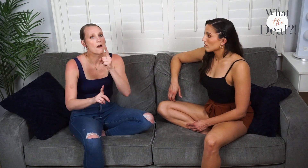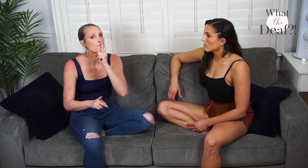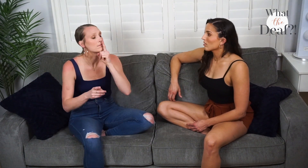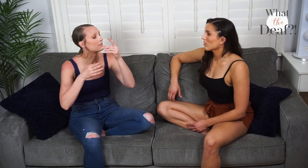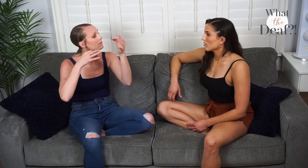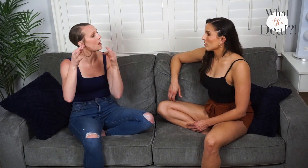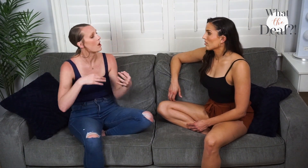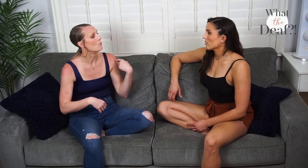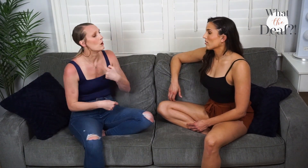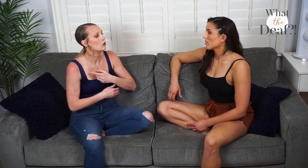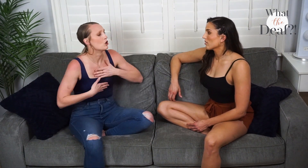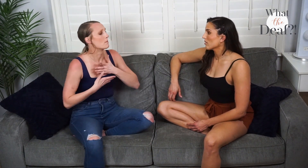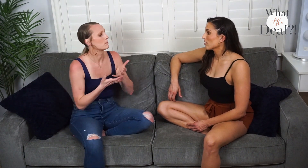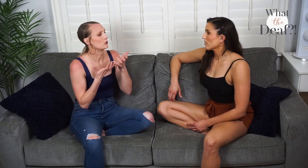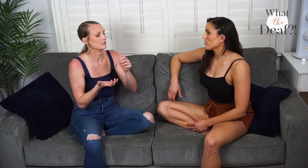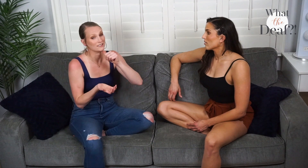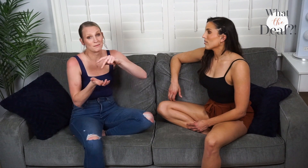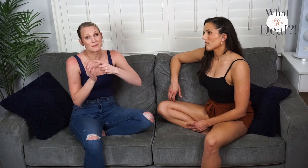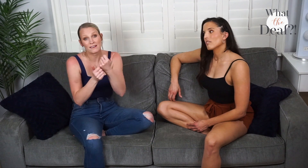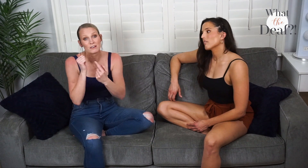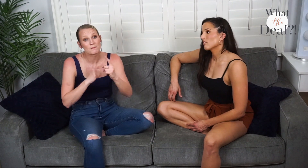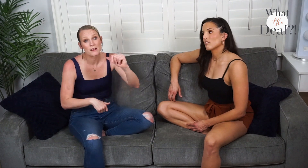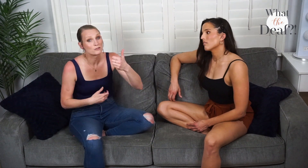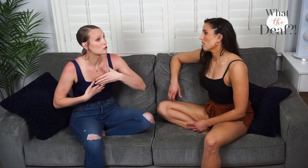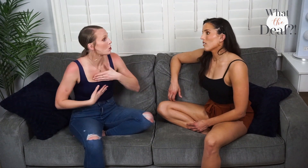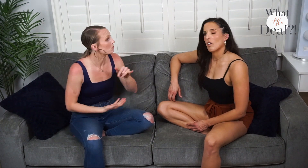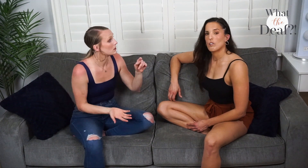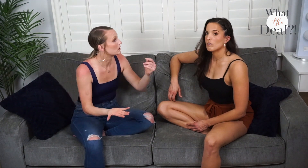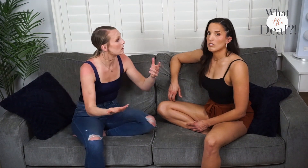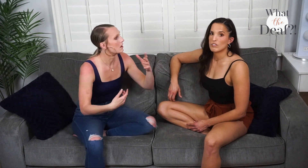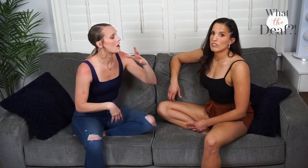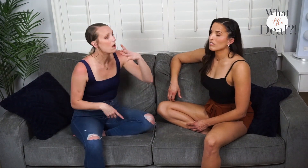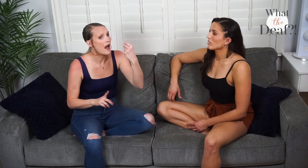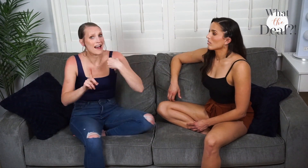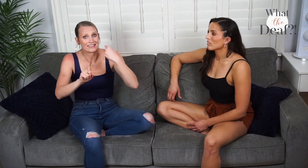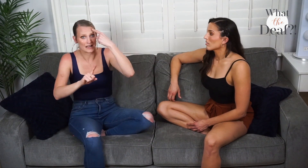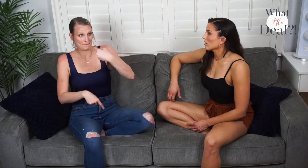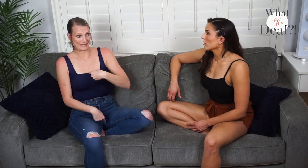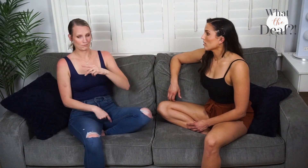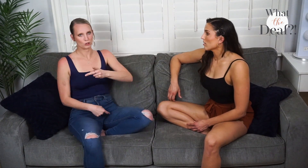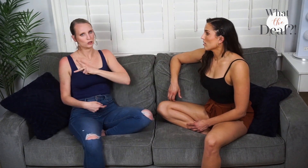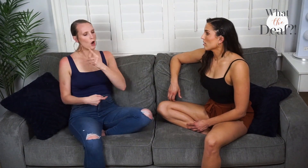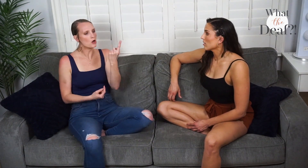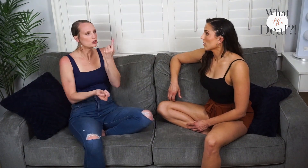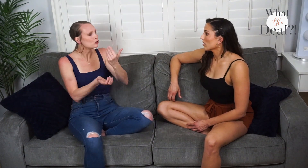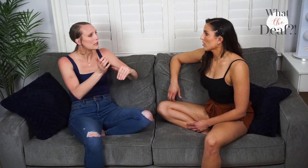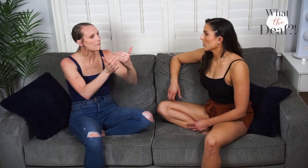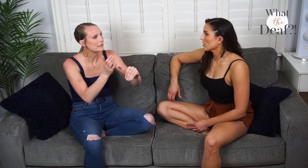I don't wanna sit here and say that, we enjoy it so much but it doesn't mean other people enjoy it. And I think for me personally